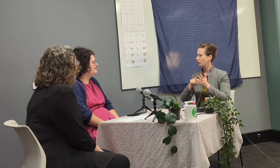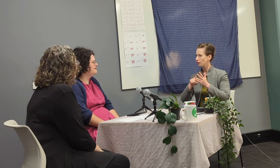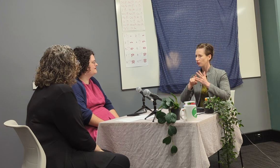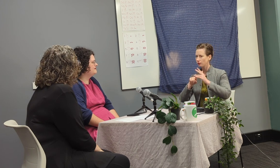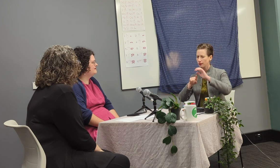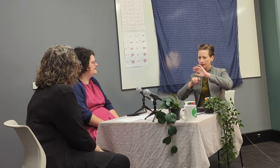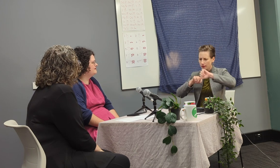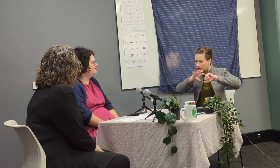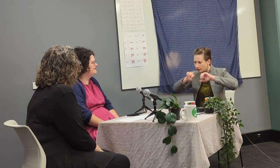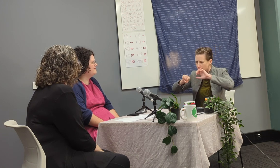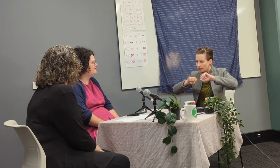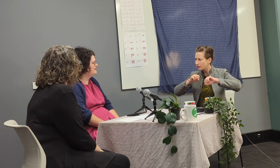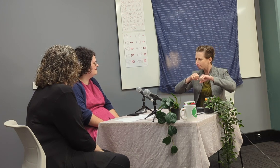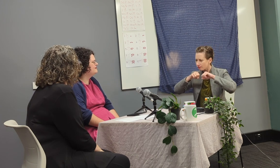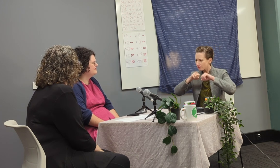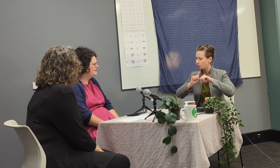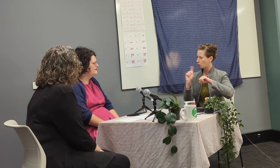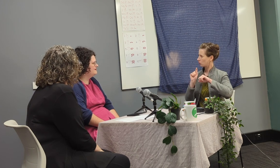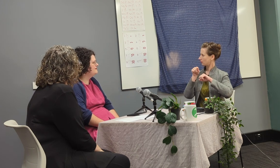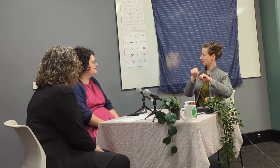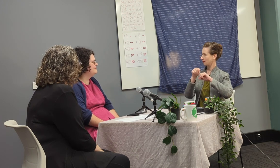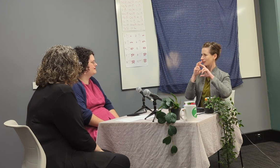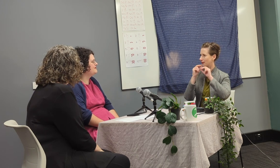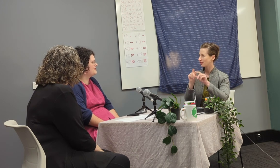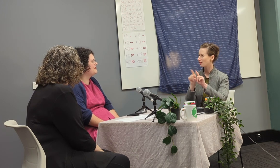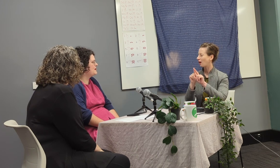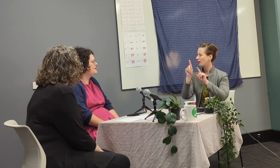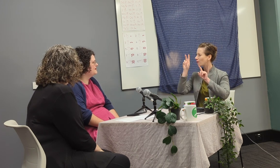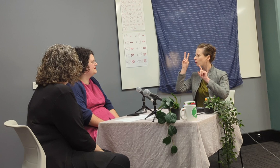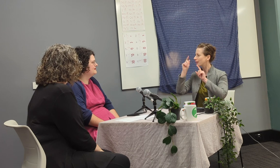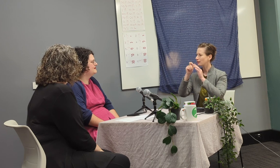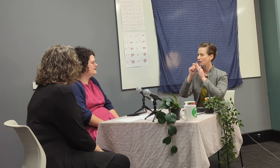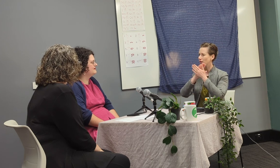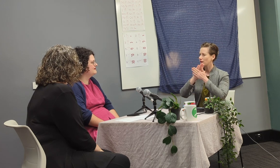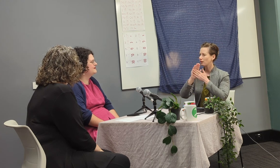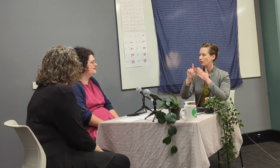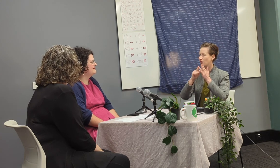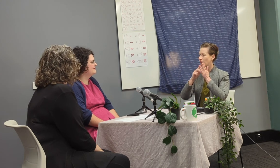I had the opportunity to pull it apart – what speech was like.